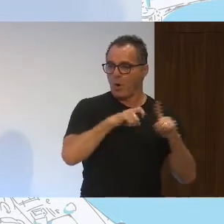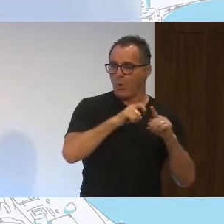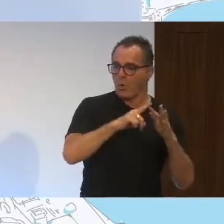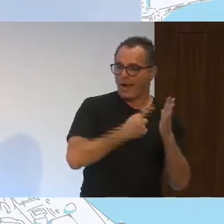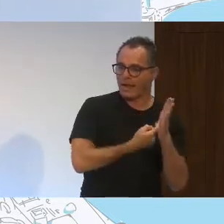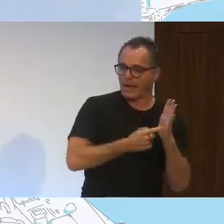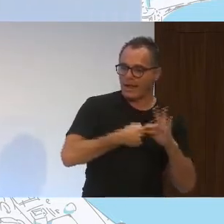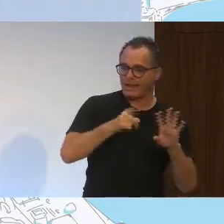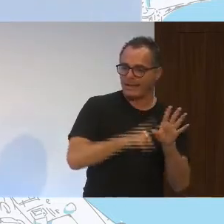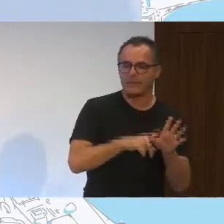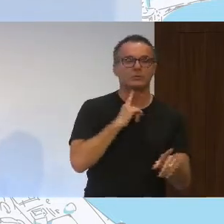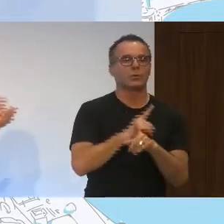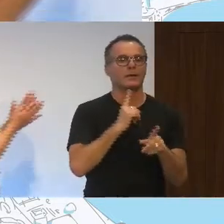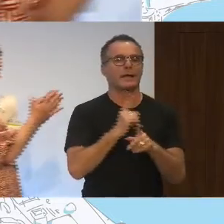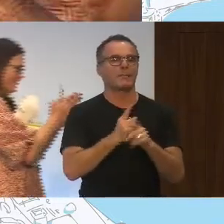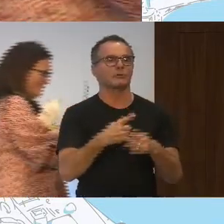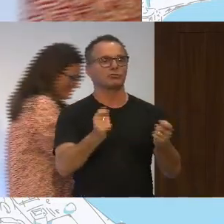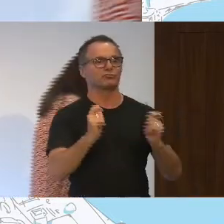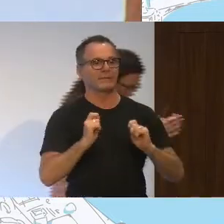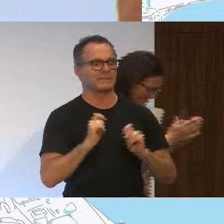today.